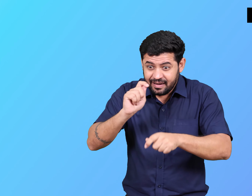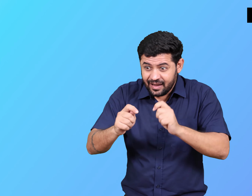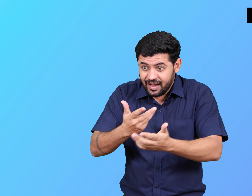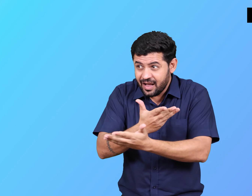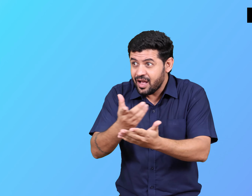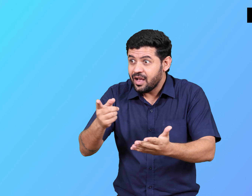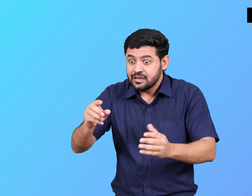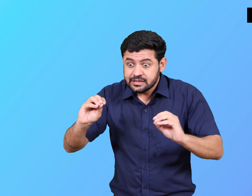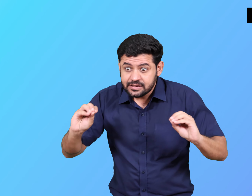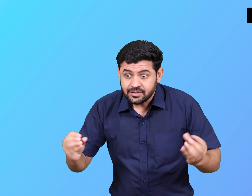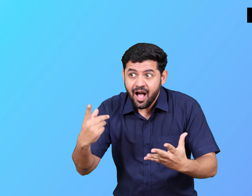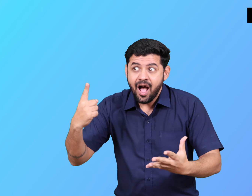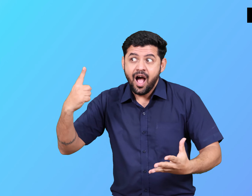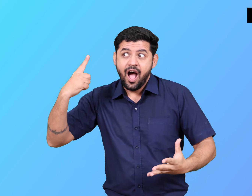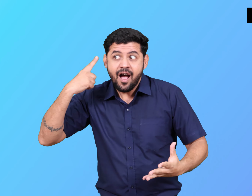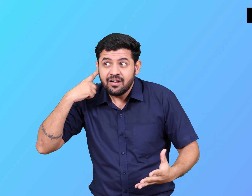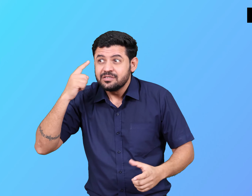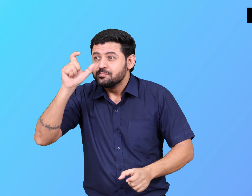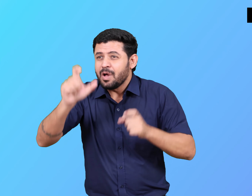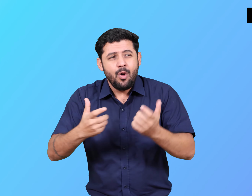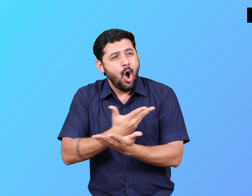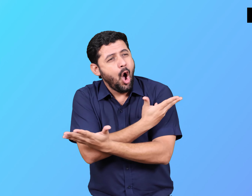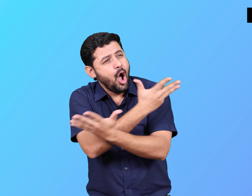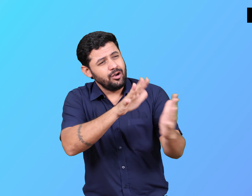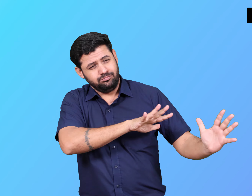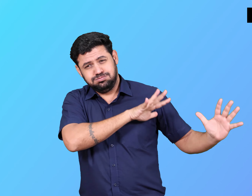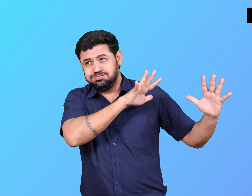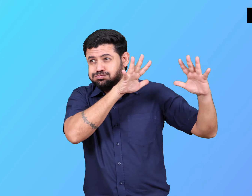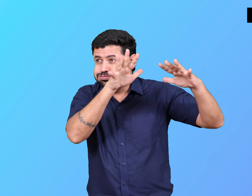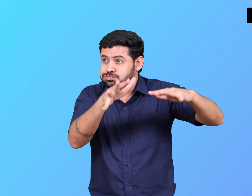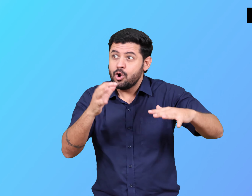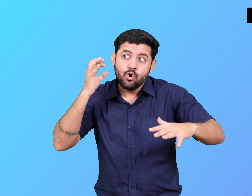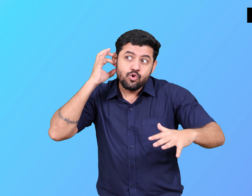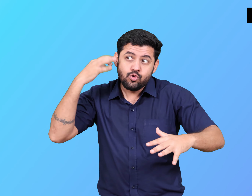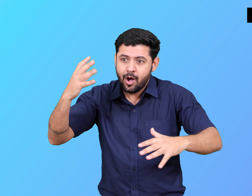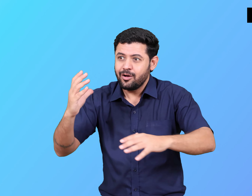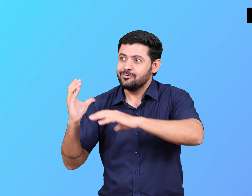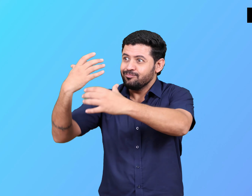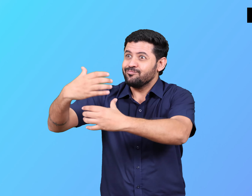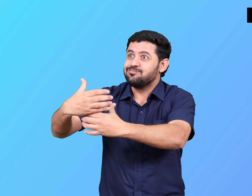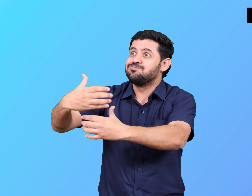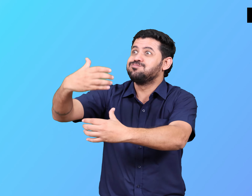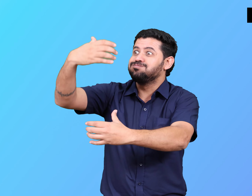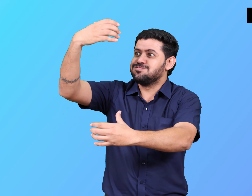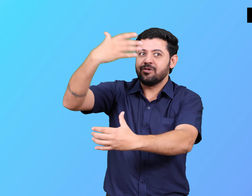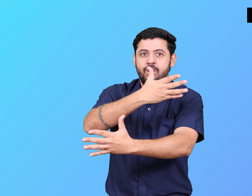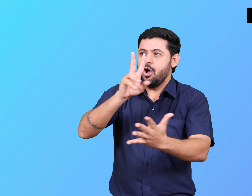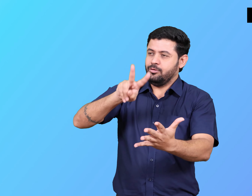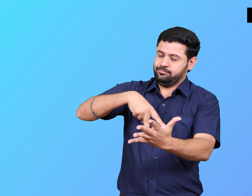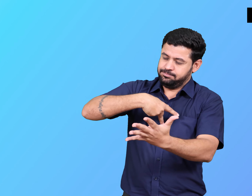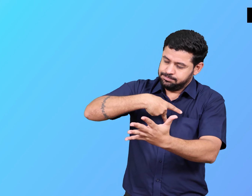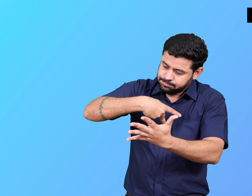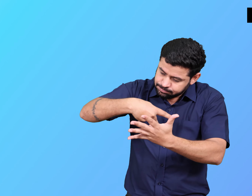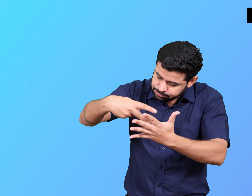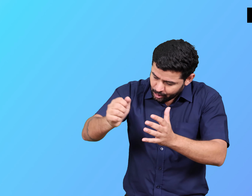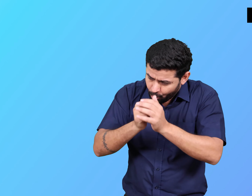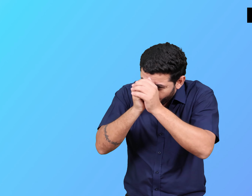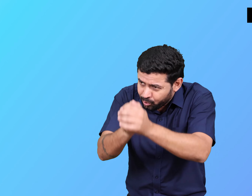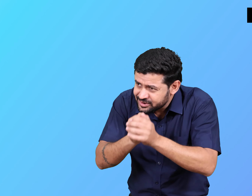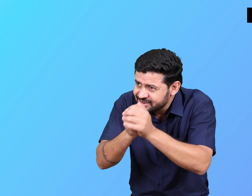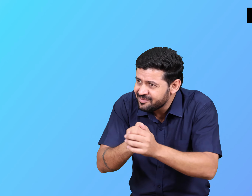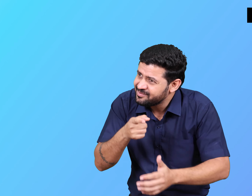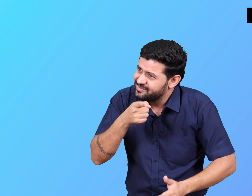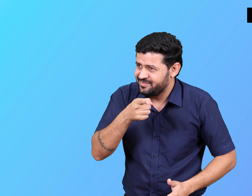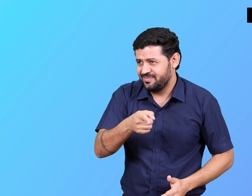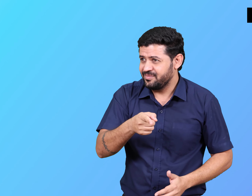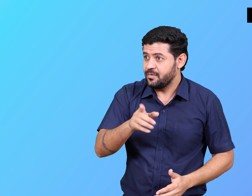and all the other musical instruments must bow down and worship the gold idol.